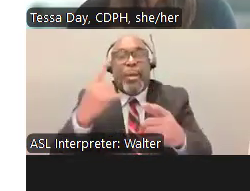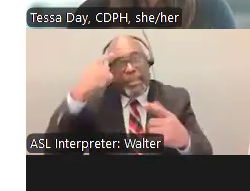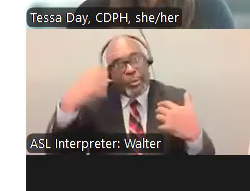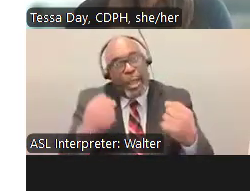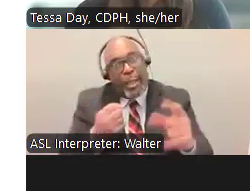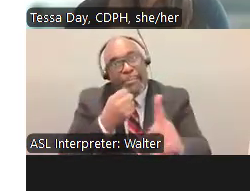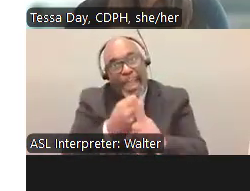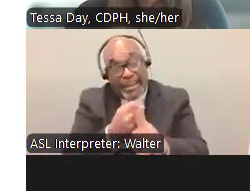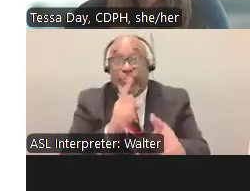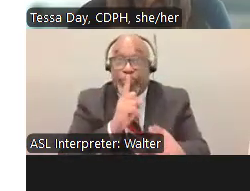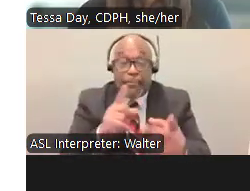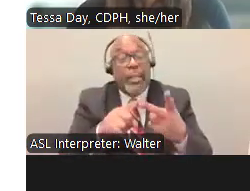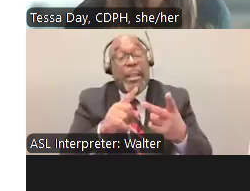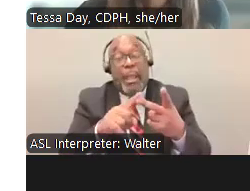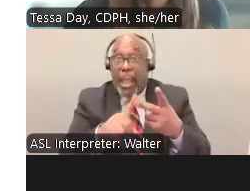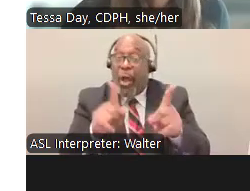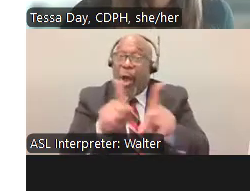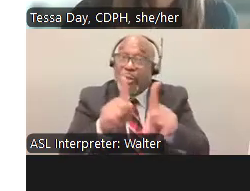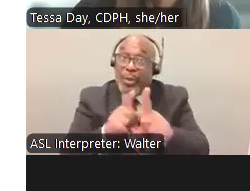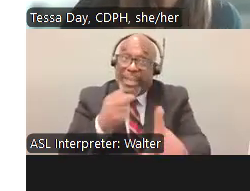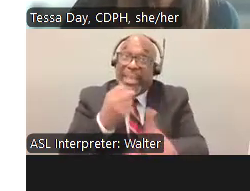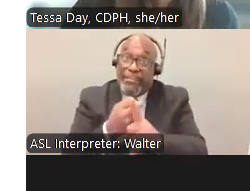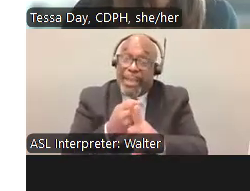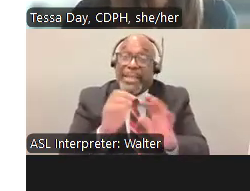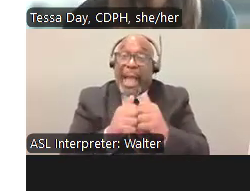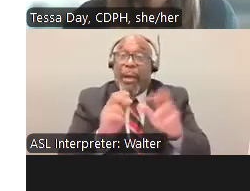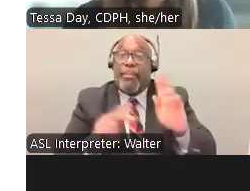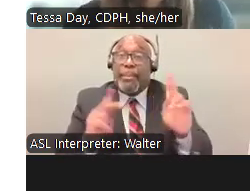13:31:13 can be very real, and two, impacts 13:31:17 for how people choose to live